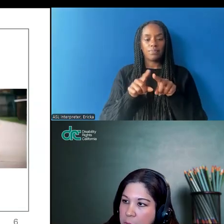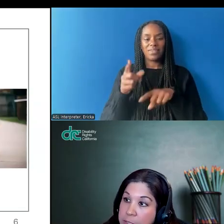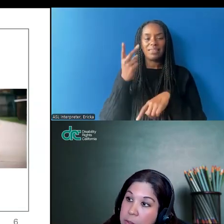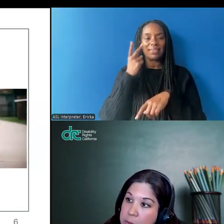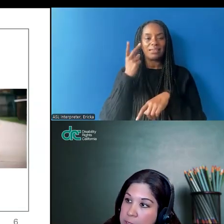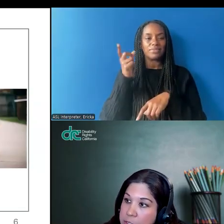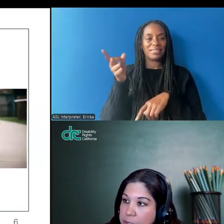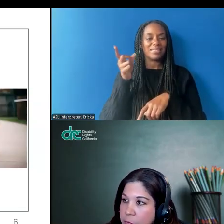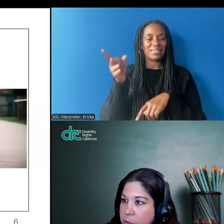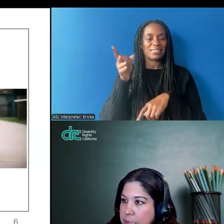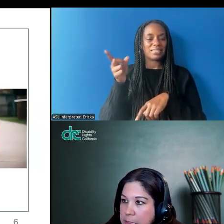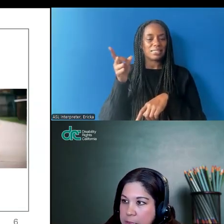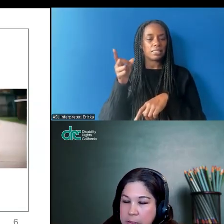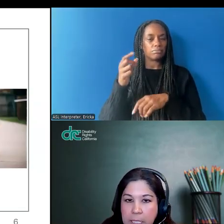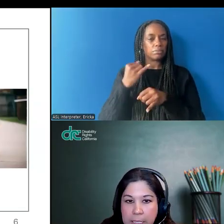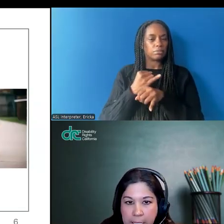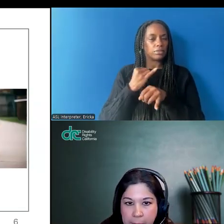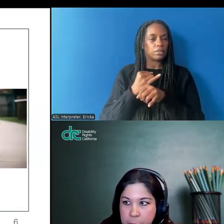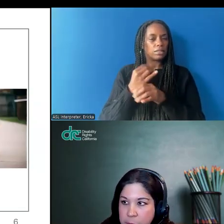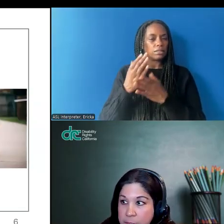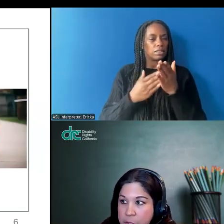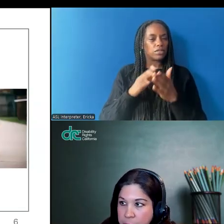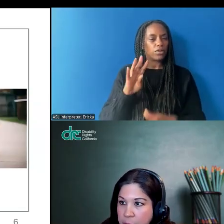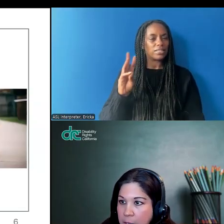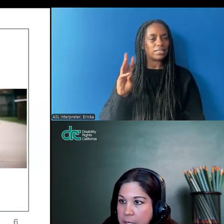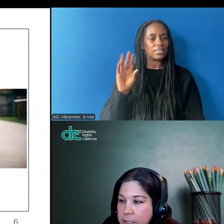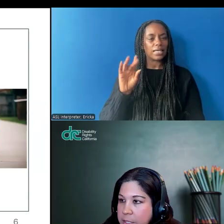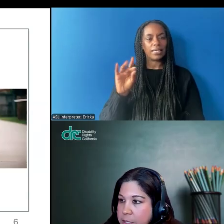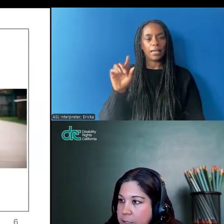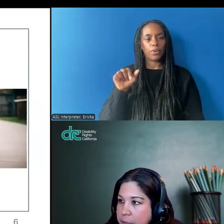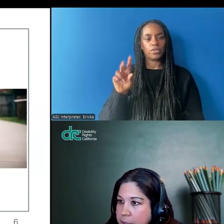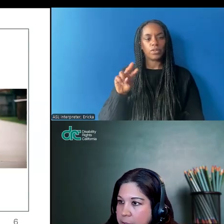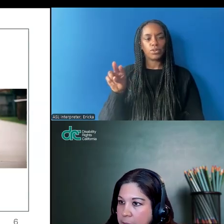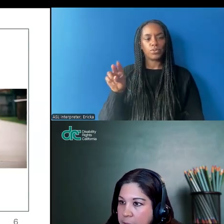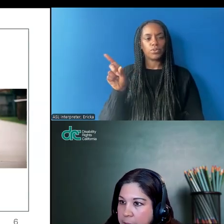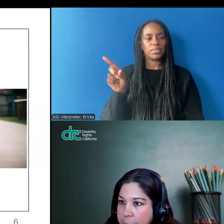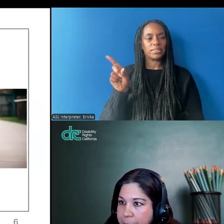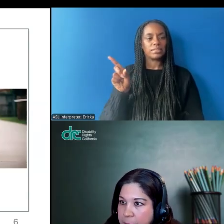With Code Section 4688.22. This is the,